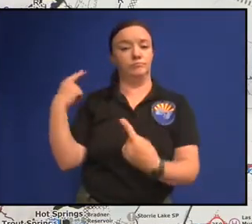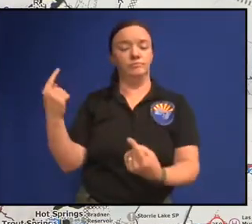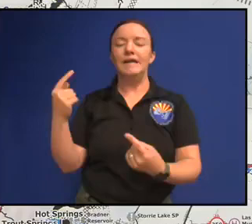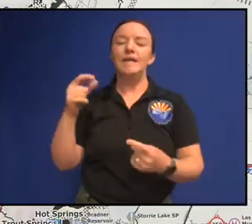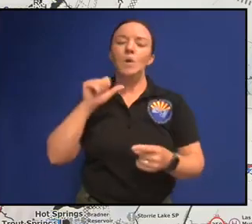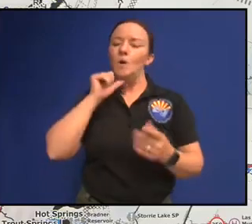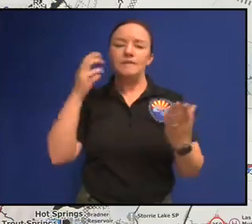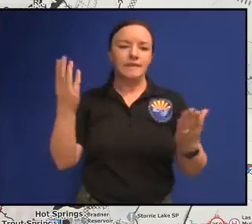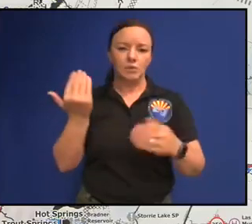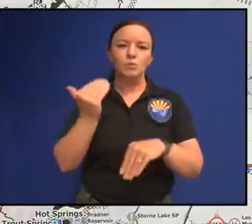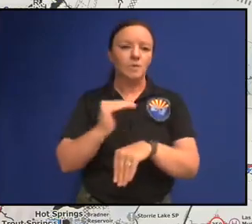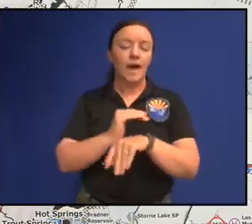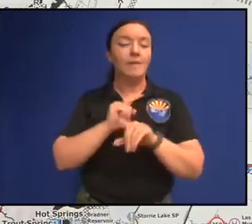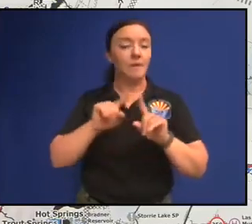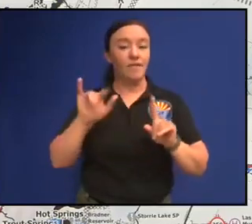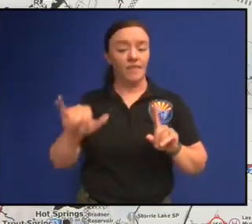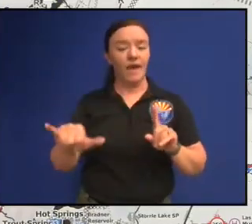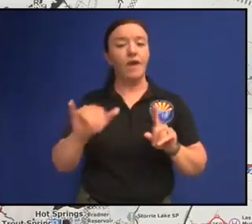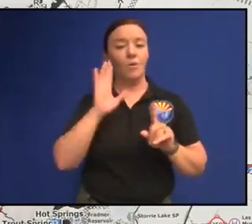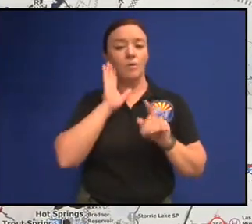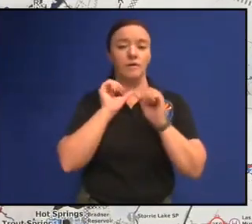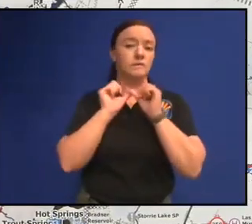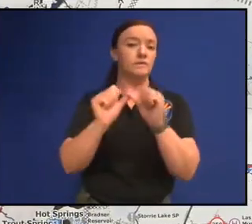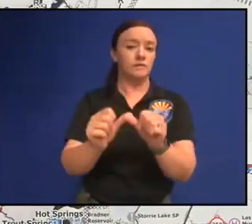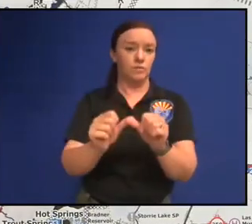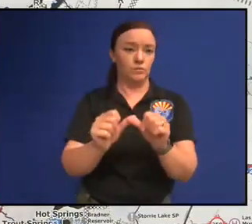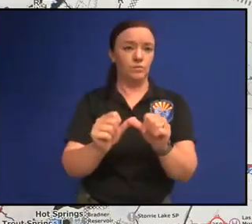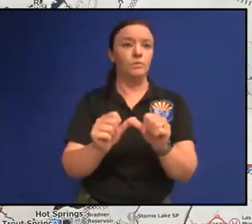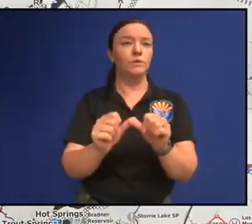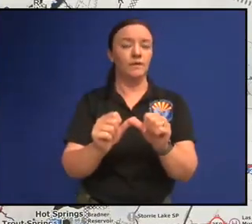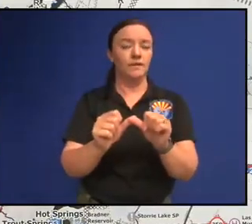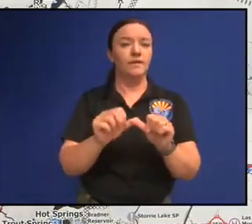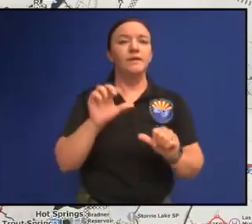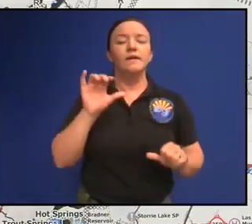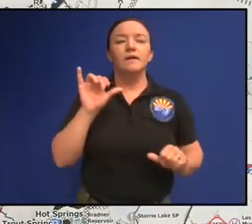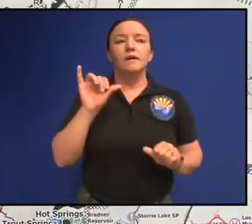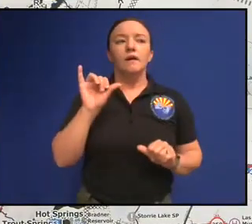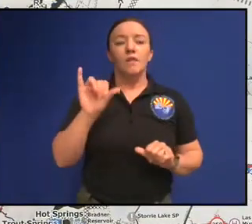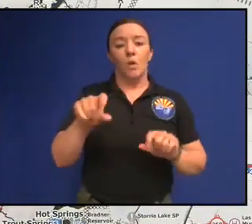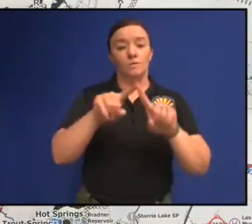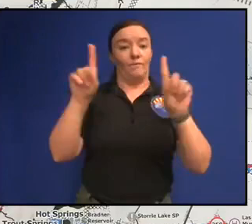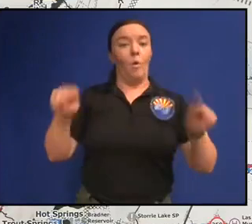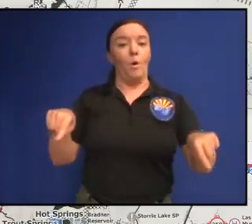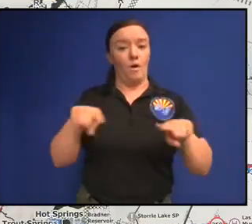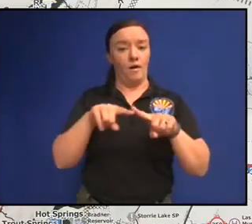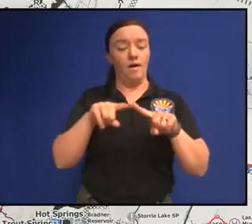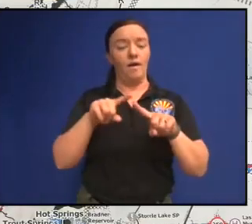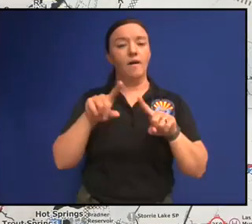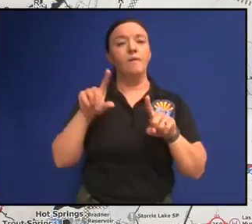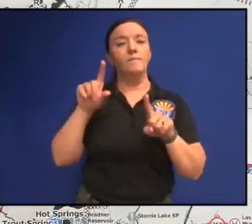AND THOSE FORMS ARE AVAILABLE AT THE COUNTIES AND ALSO ONLINE.